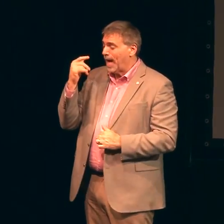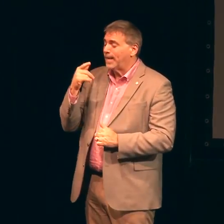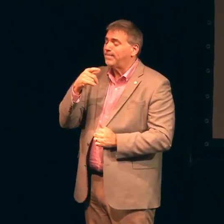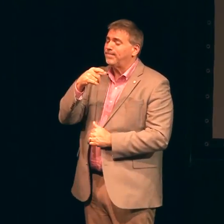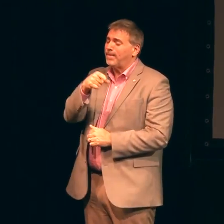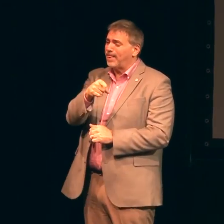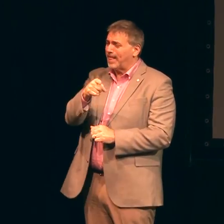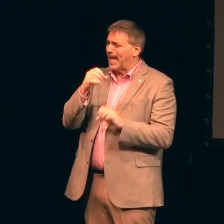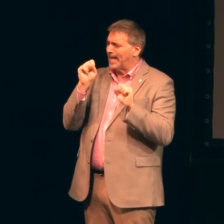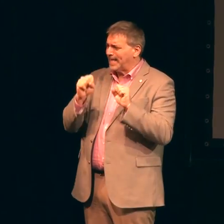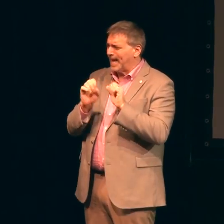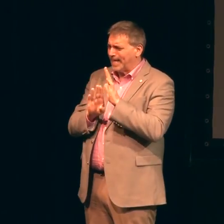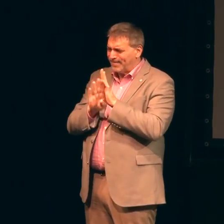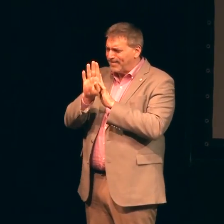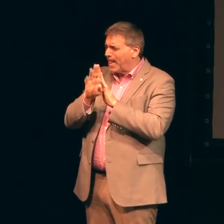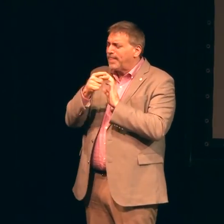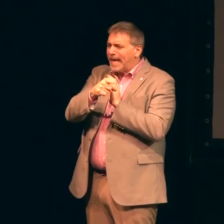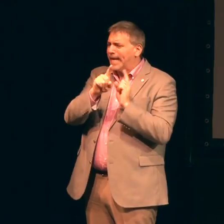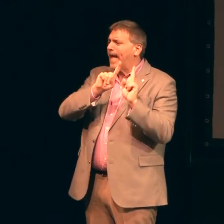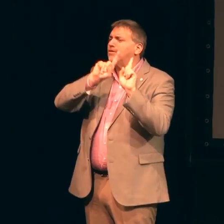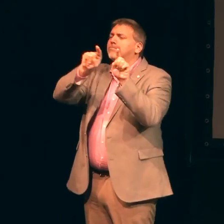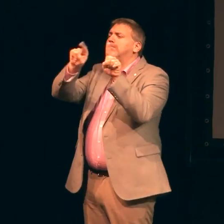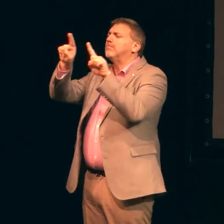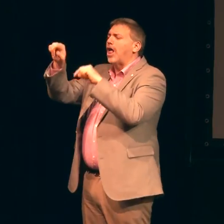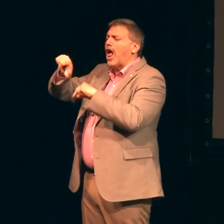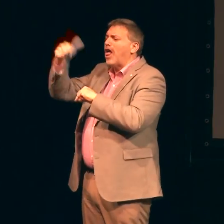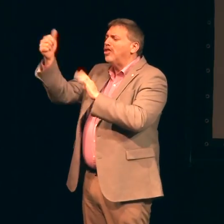state association for the Deaf because they can